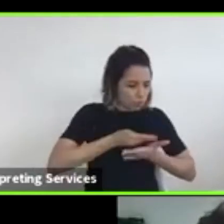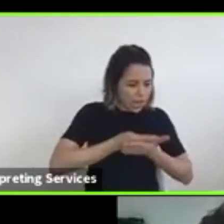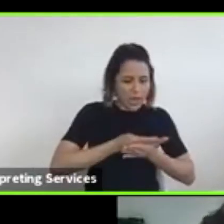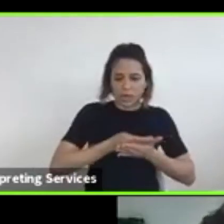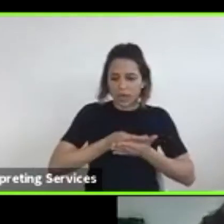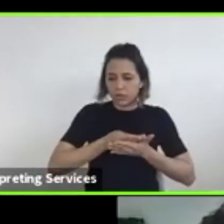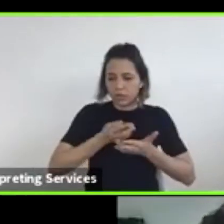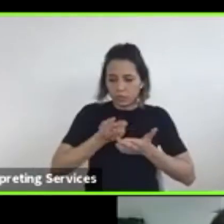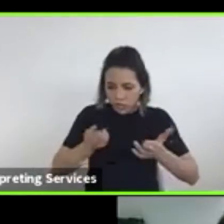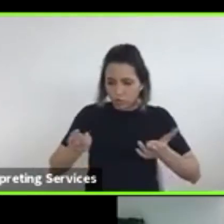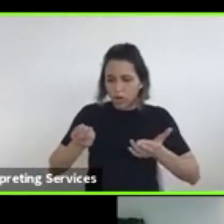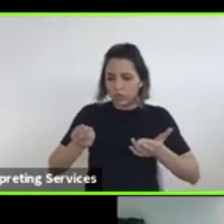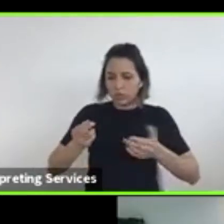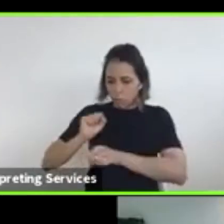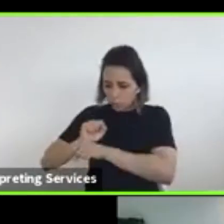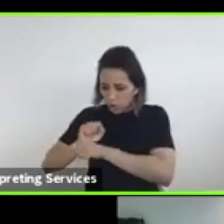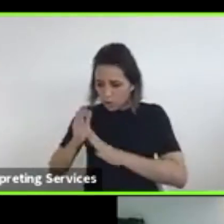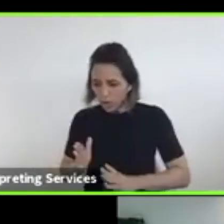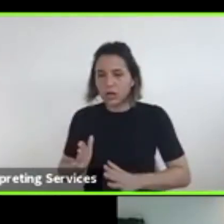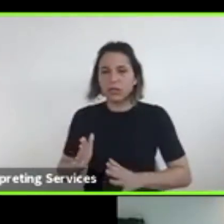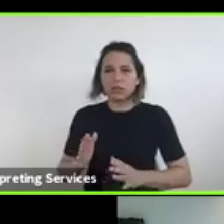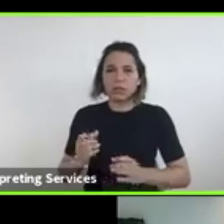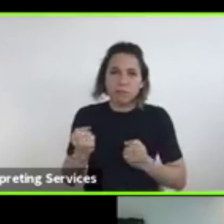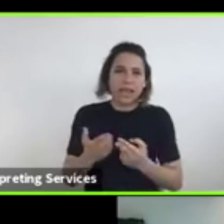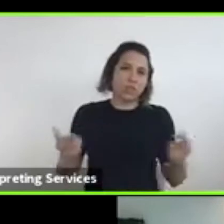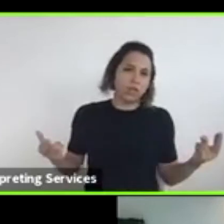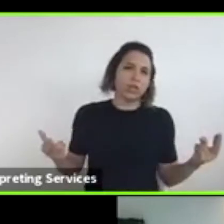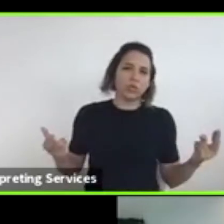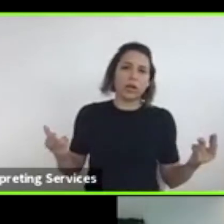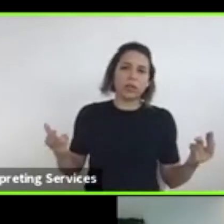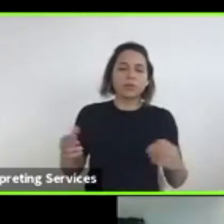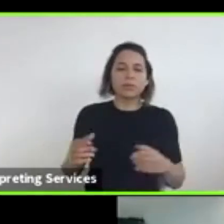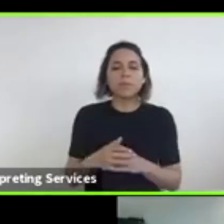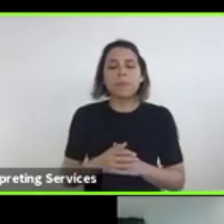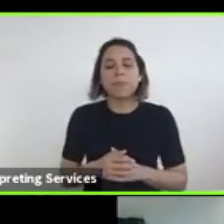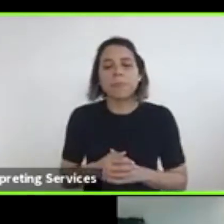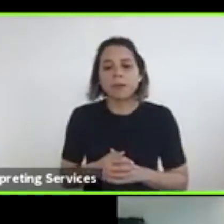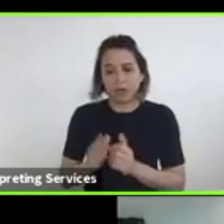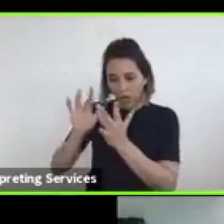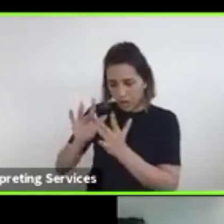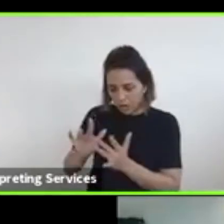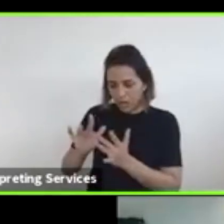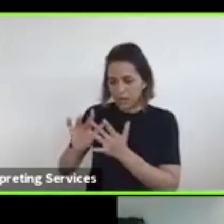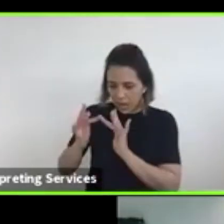CONTACTS, NETWORK -- AND WHAT'S INTERESTING IS THAT FOR ME, WITHIN OUR INSTITUTION, AS